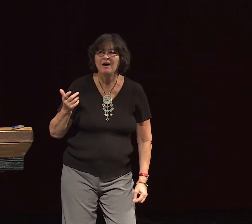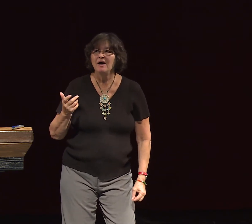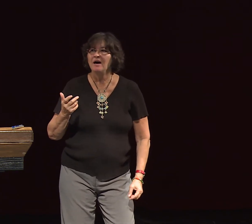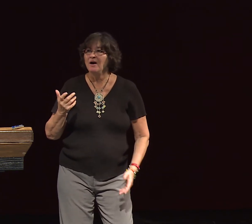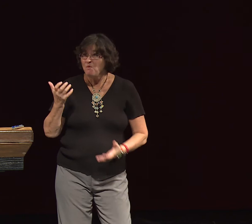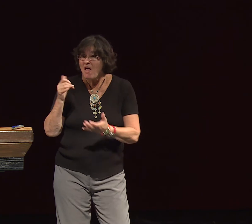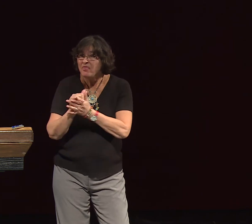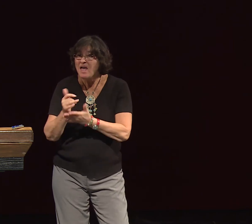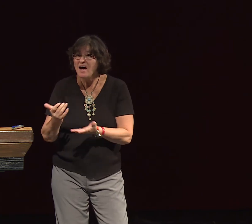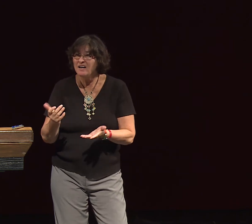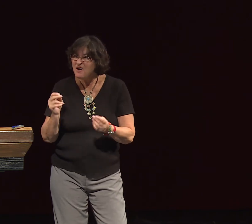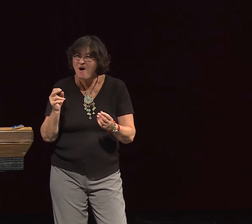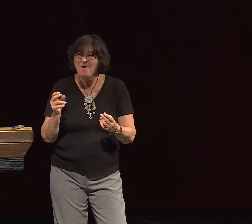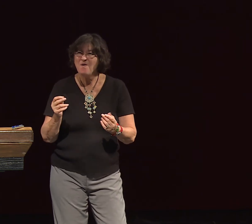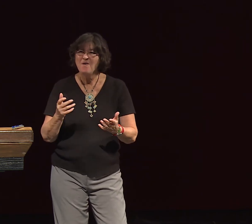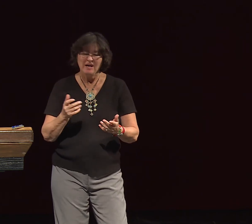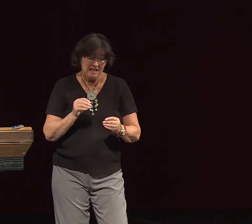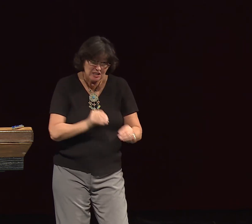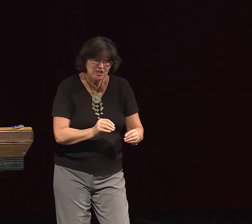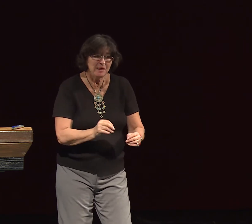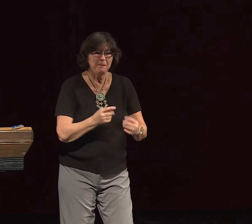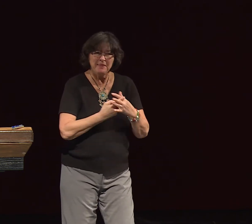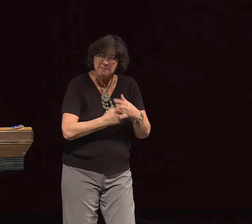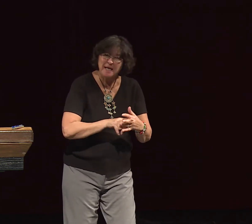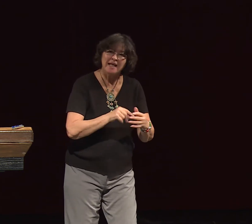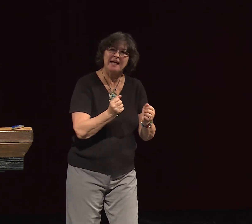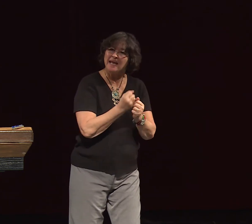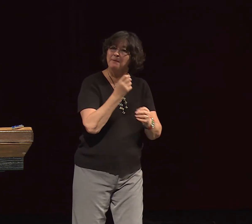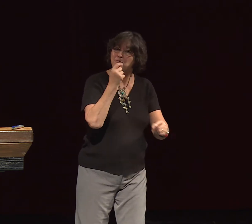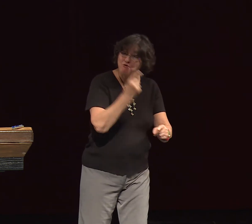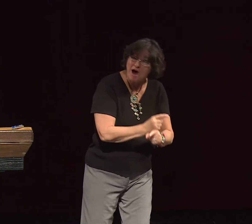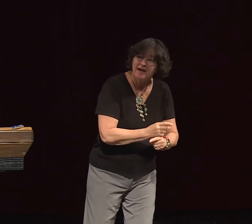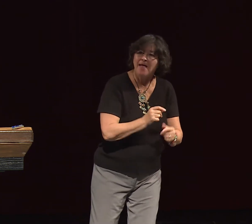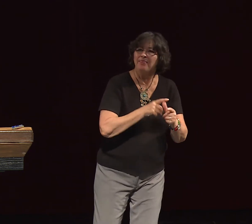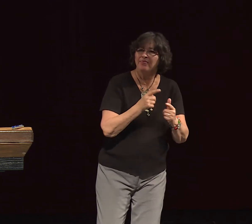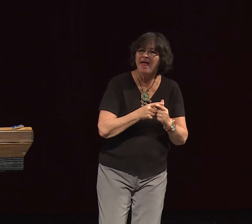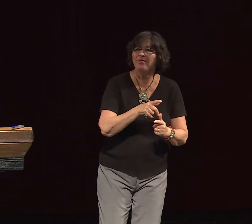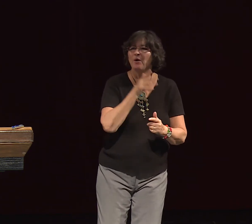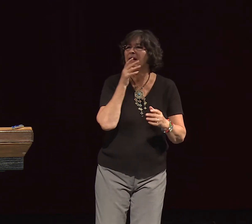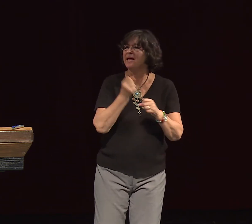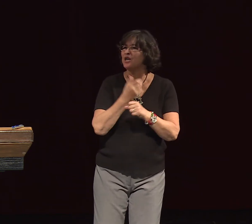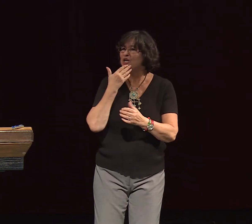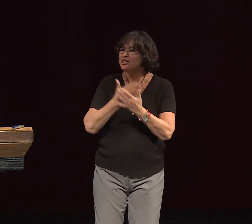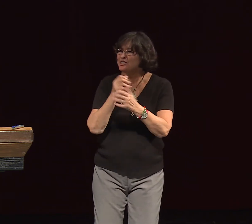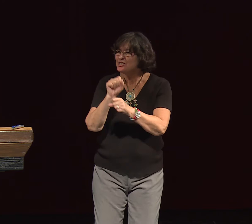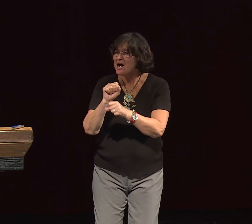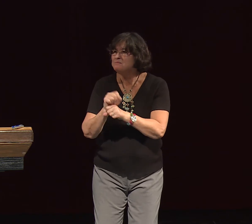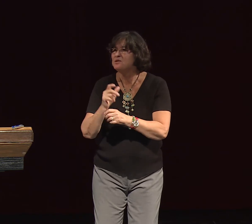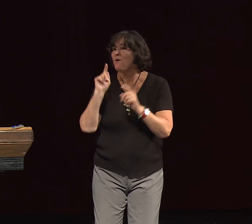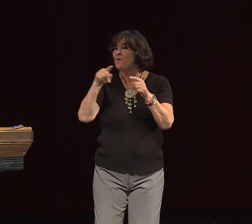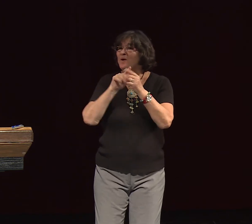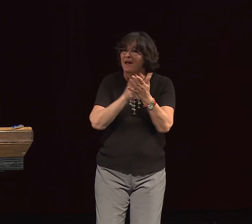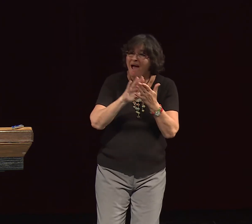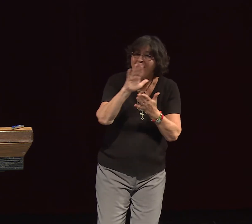rehabilitation, welfare, but if we start at the beginning,